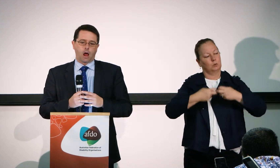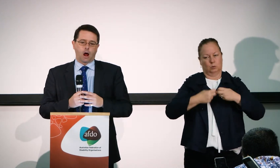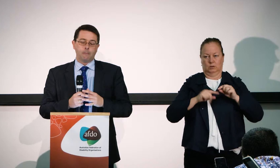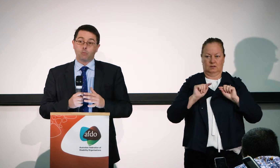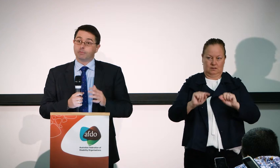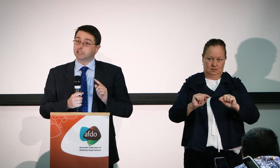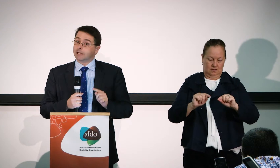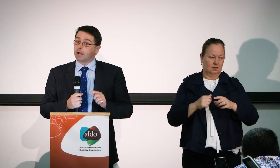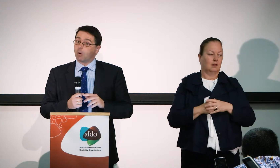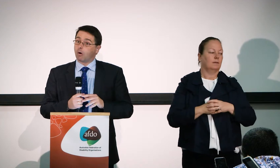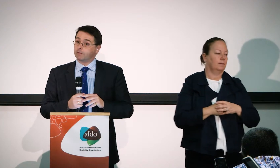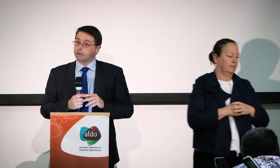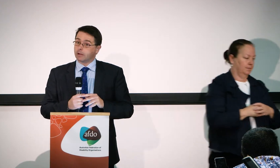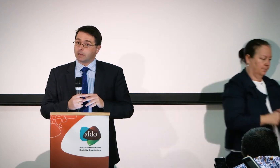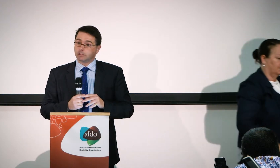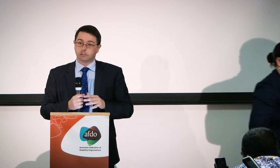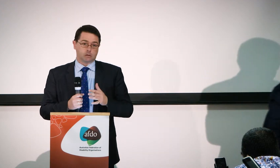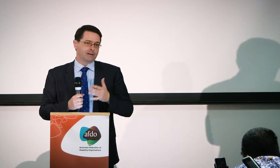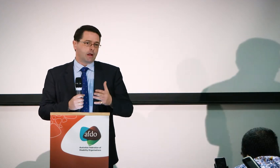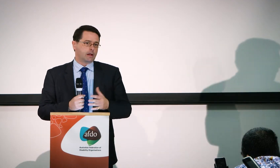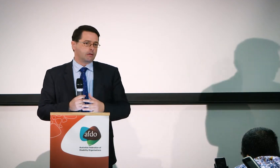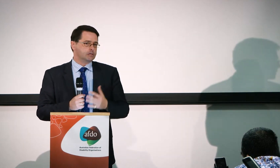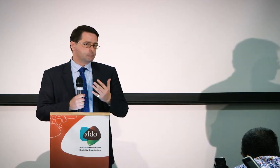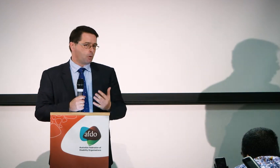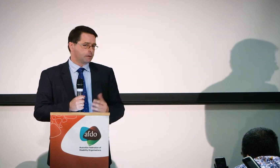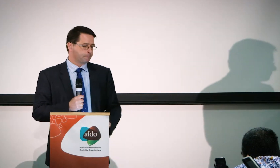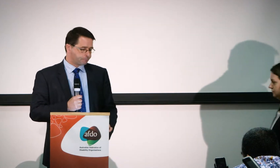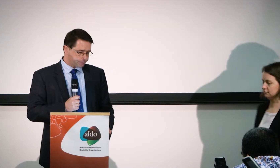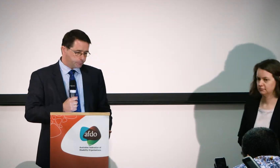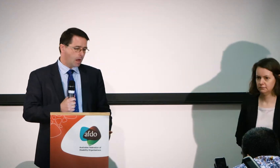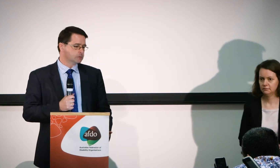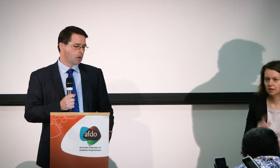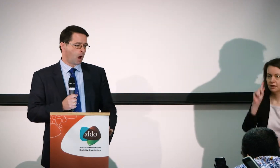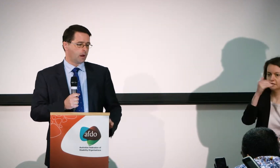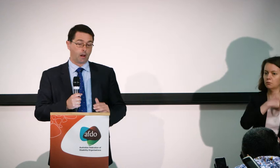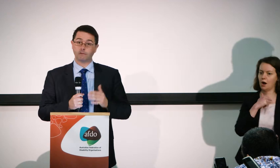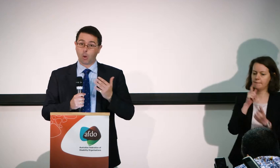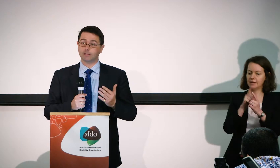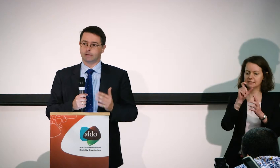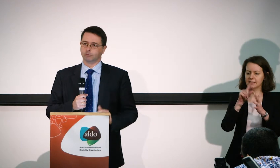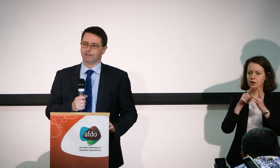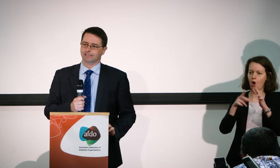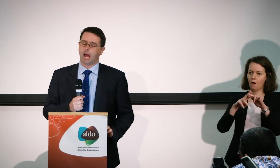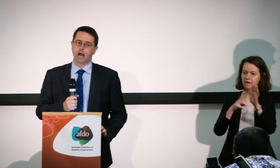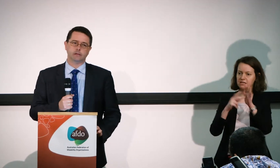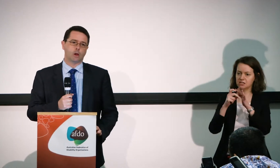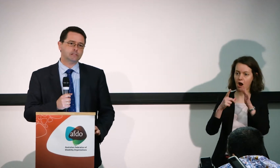I met with the CEO of the NDIA this morning So I have alerted him to this,